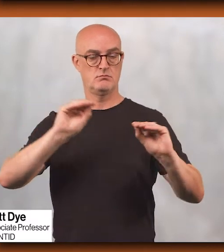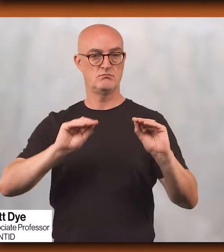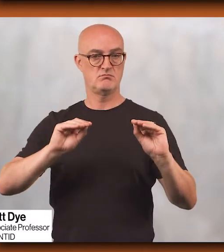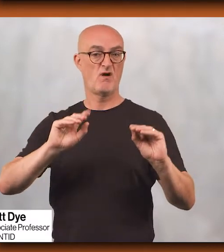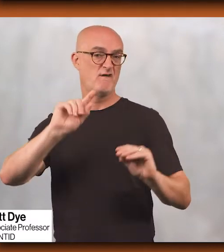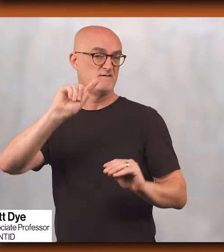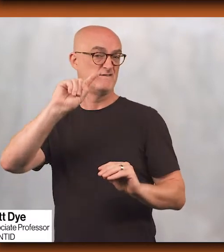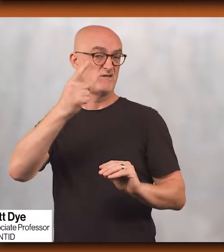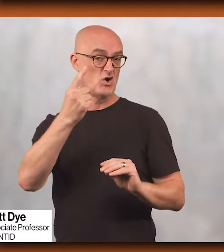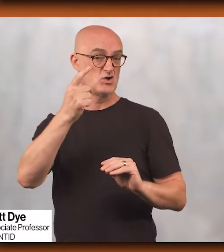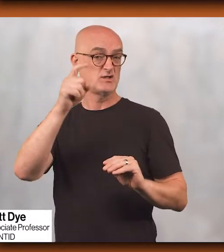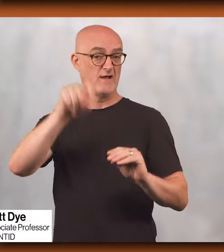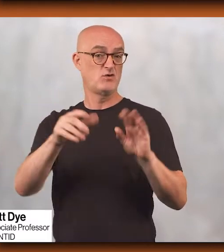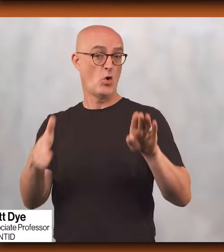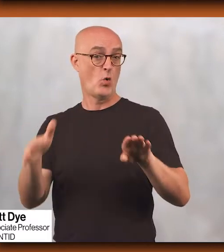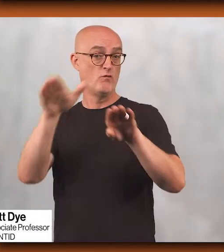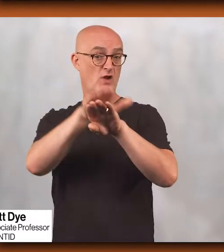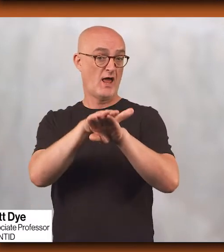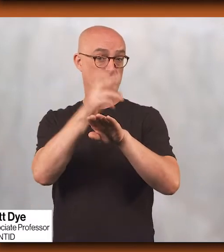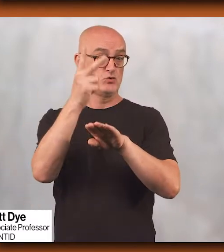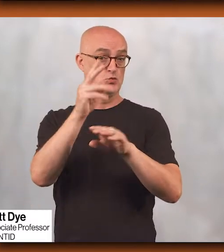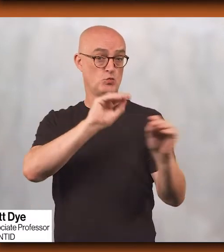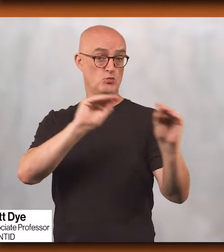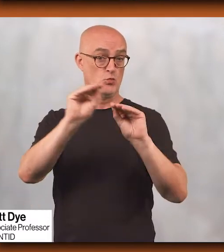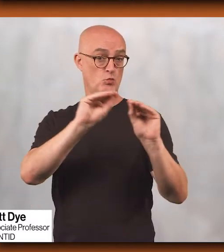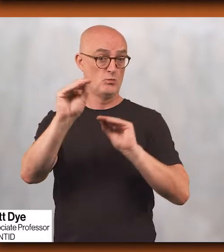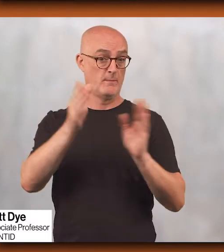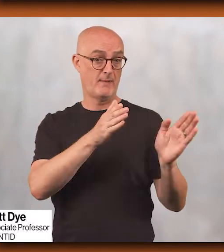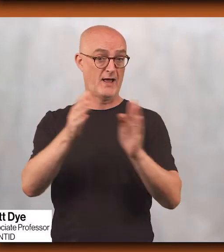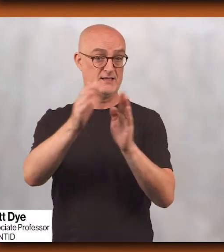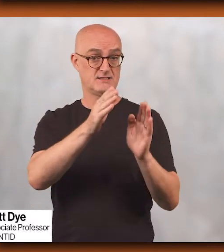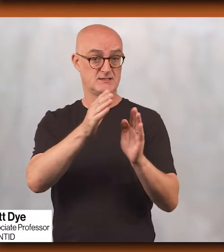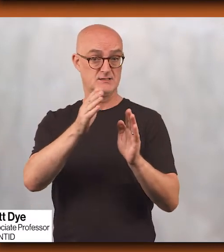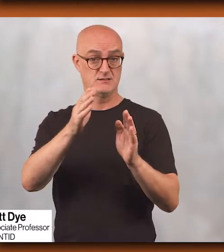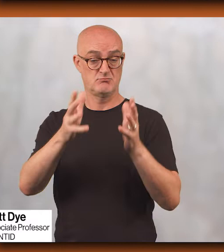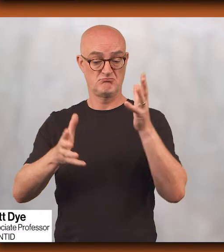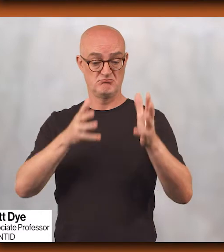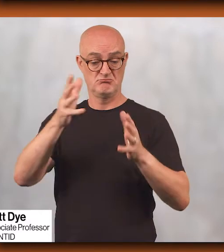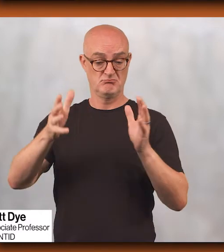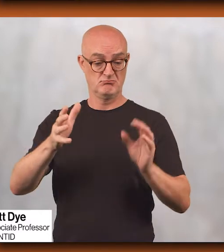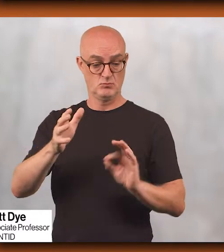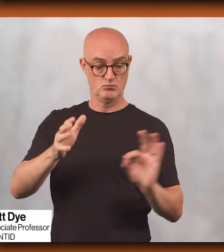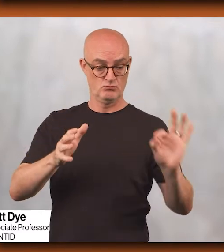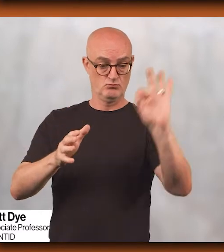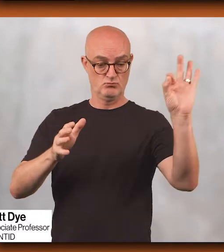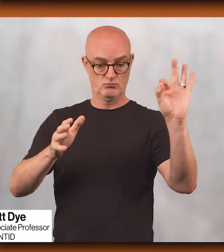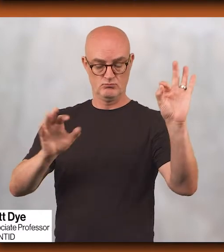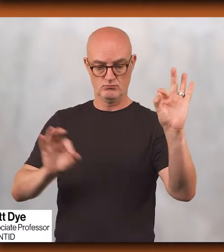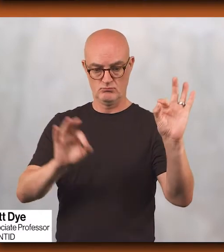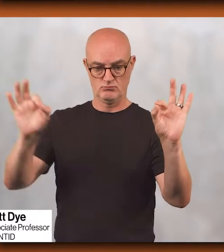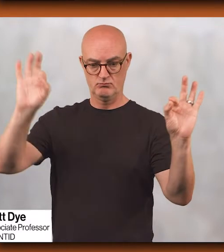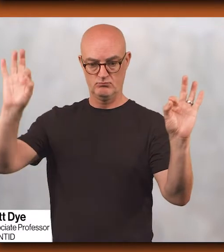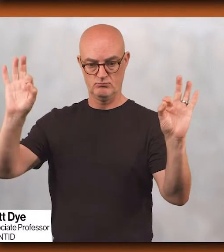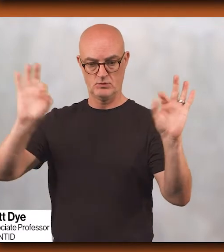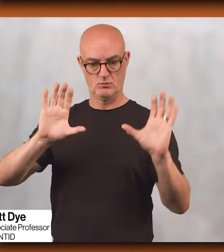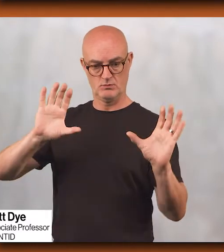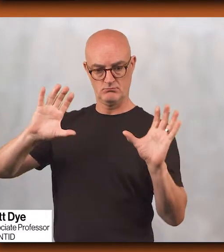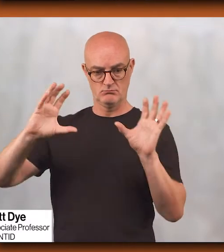so that their positions and orientations match, and then once we do that, we can compare the distances for each sample pairwise.